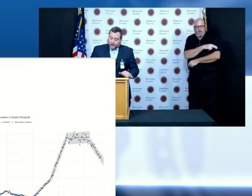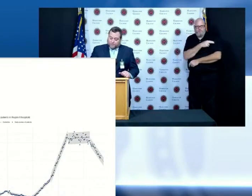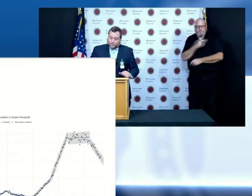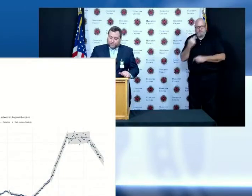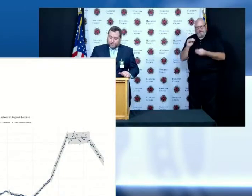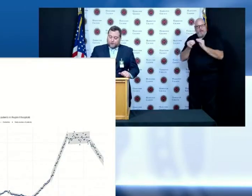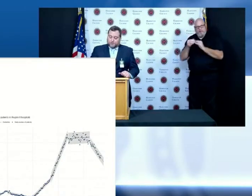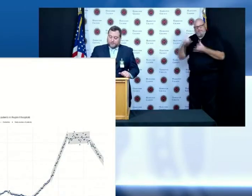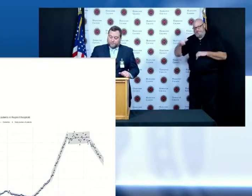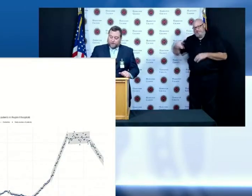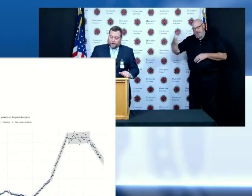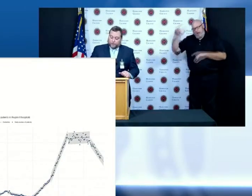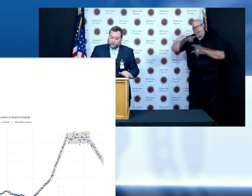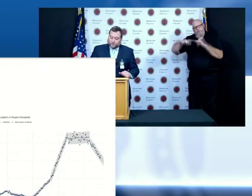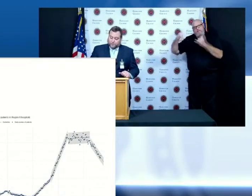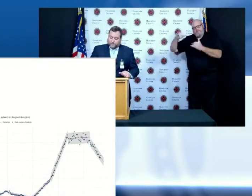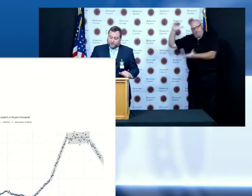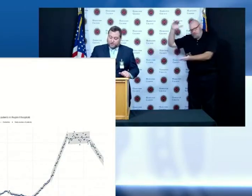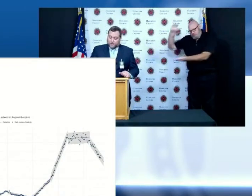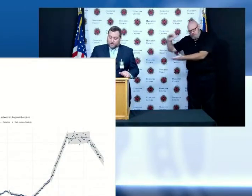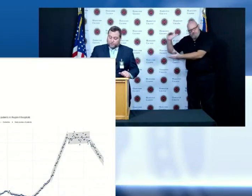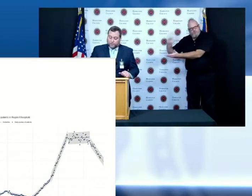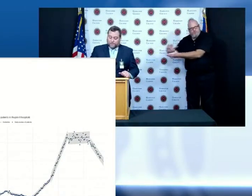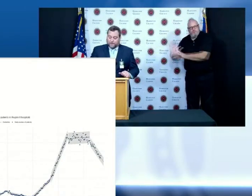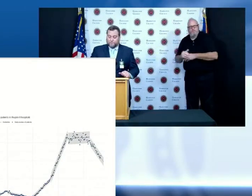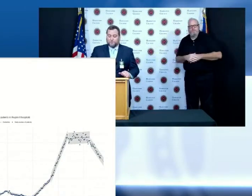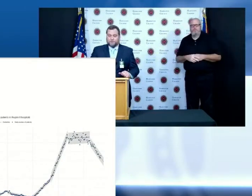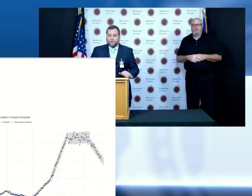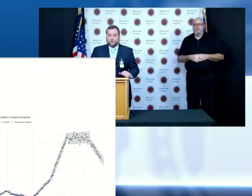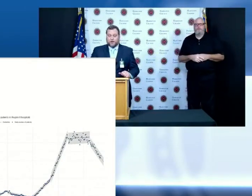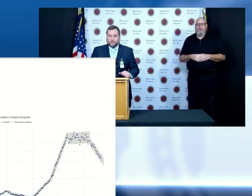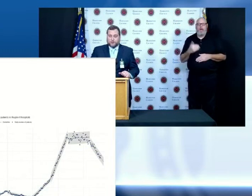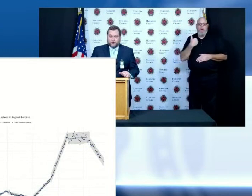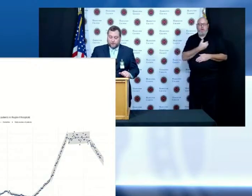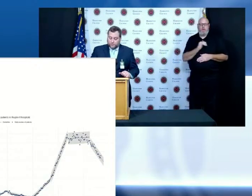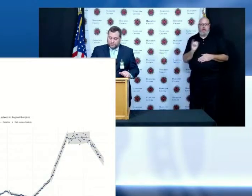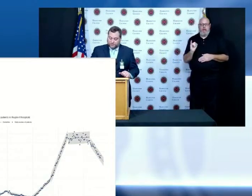vaccine outside of healthcare workers so these are the first essential workers in our community in